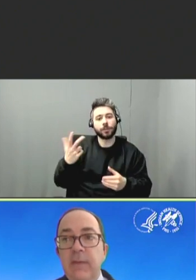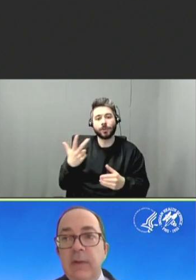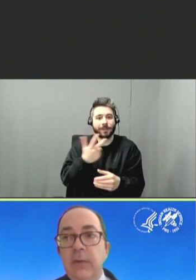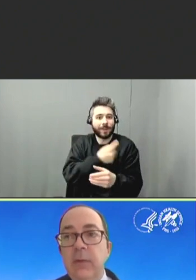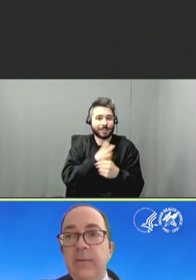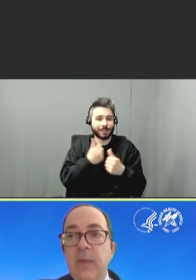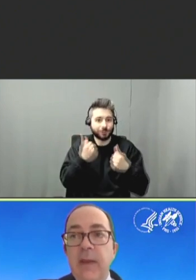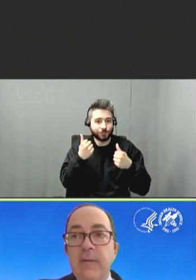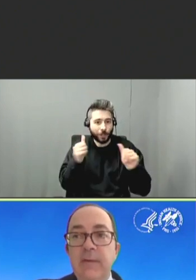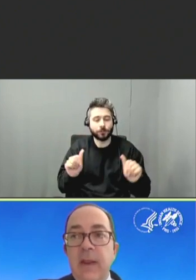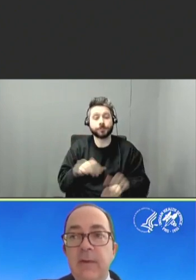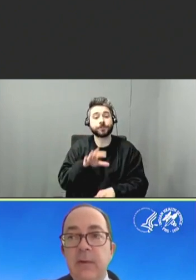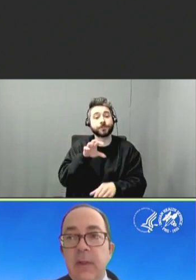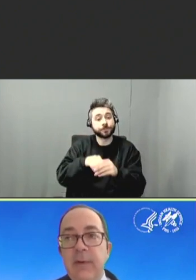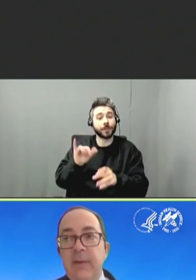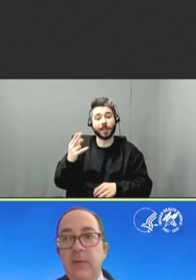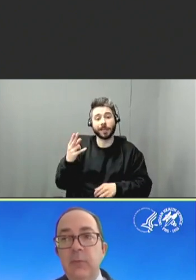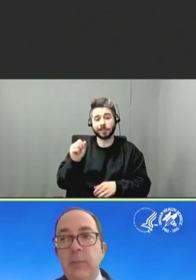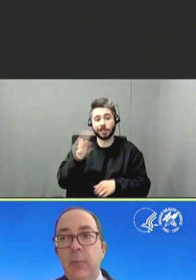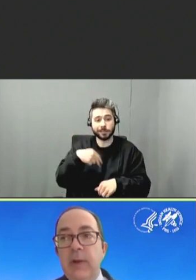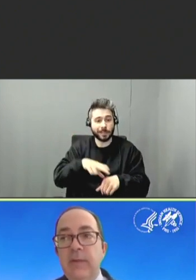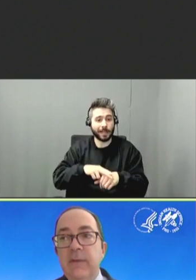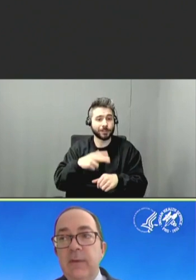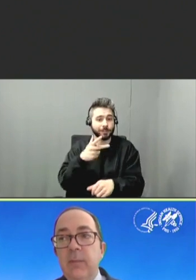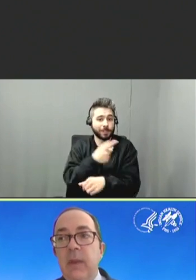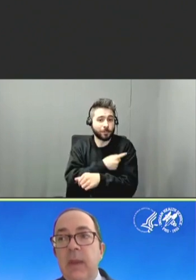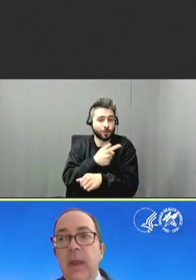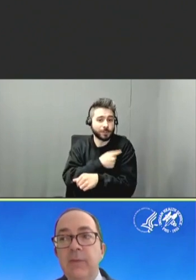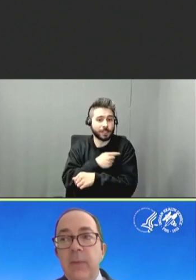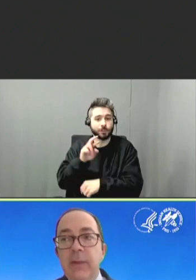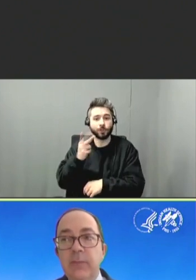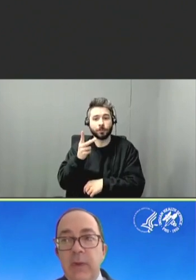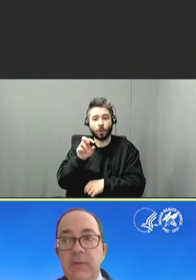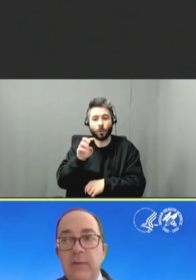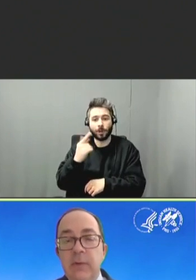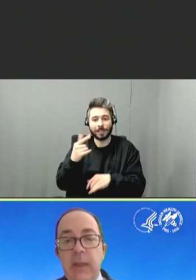This includes the IHS National Immunization Reporting System, as well as regional and